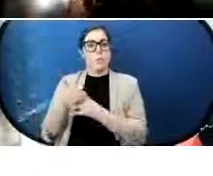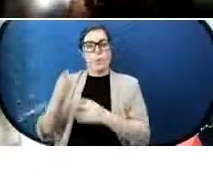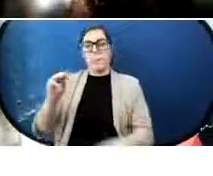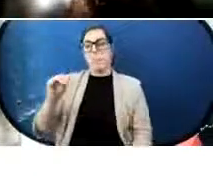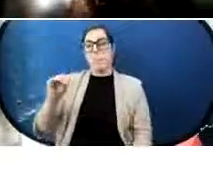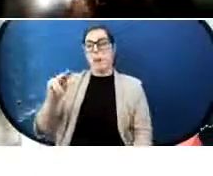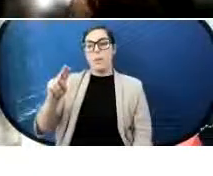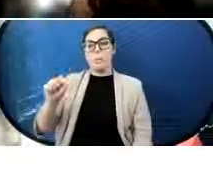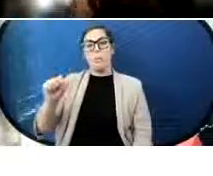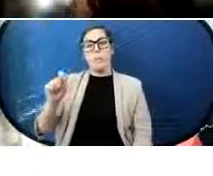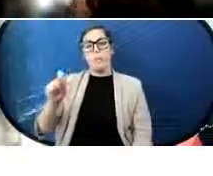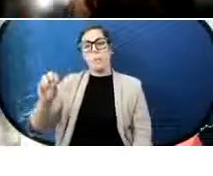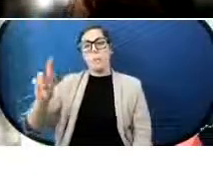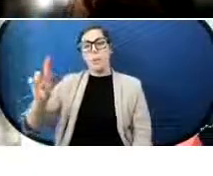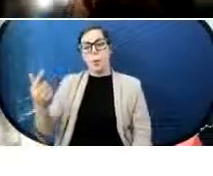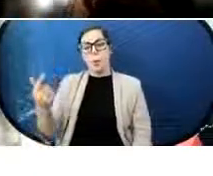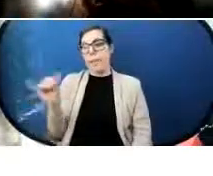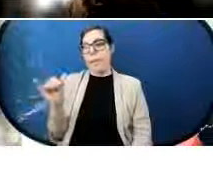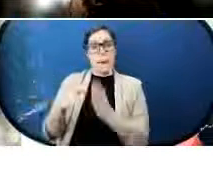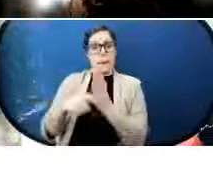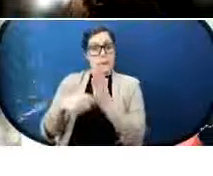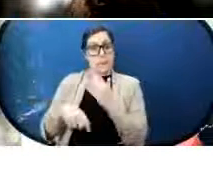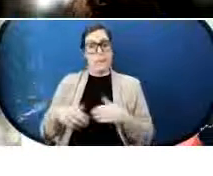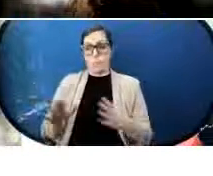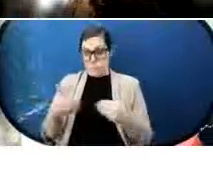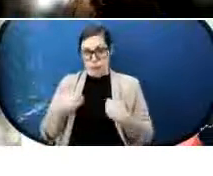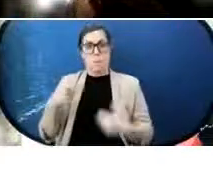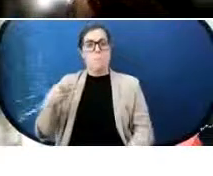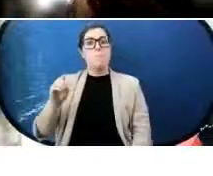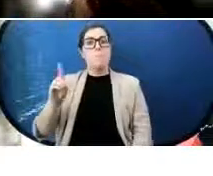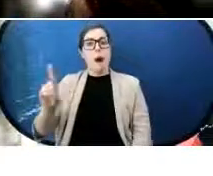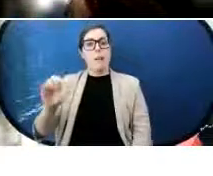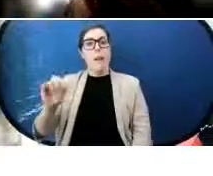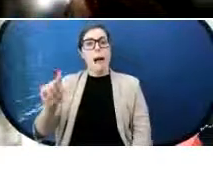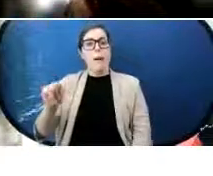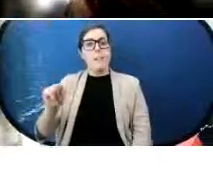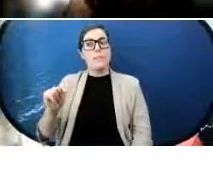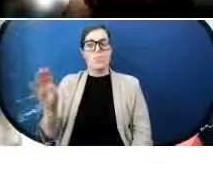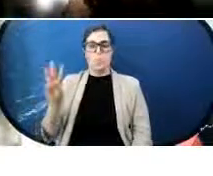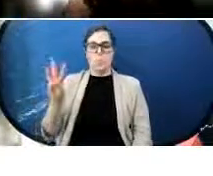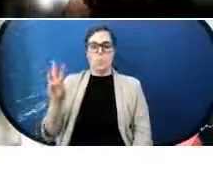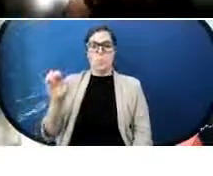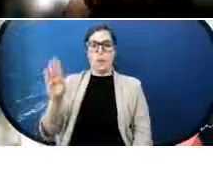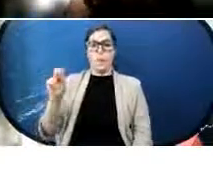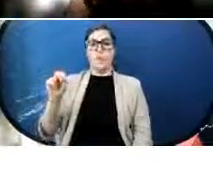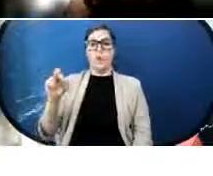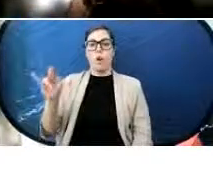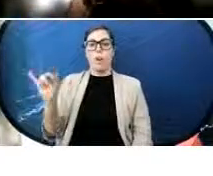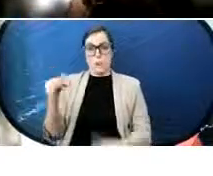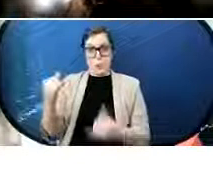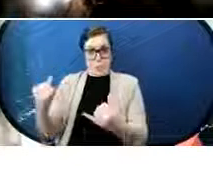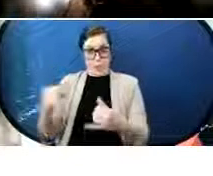including a magazine, podcasts, webinars like this one, and video series and a